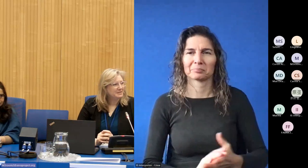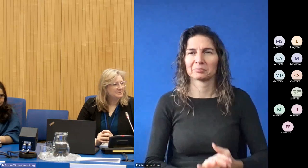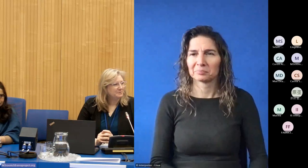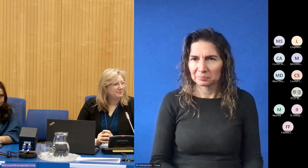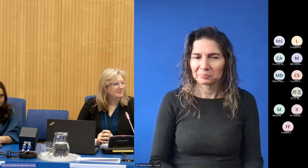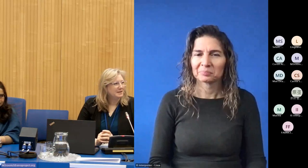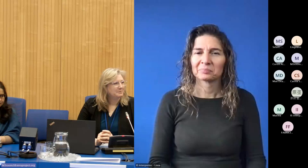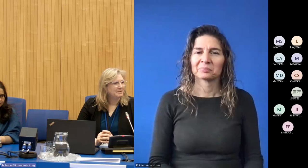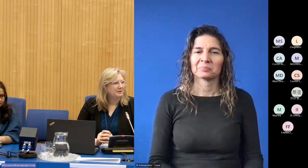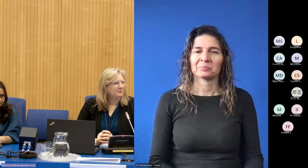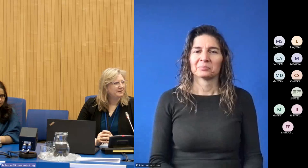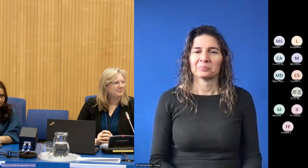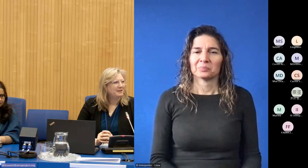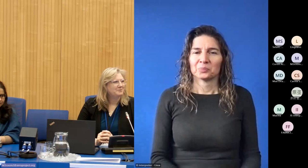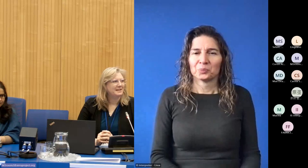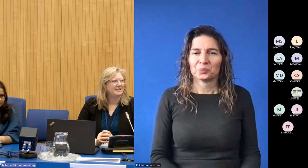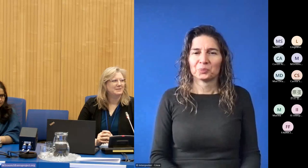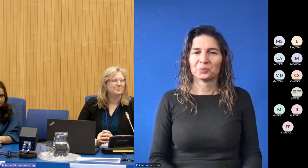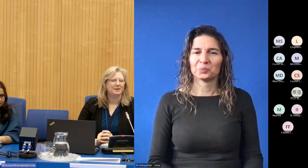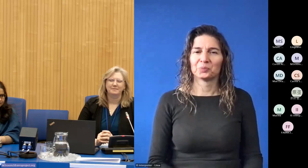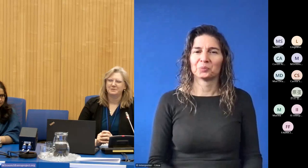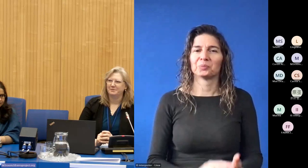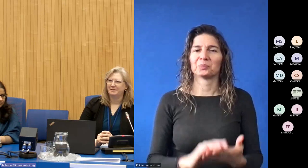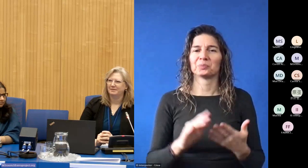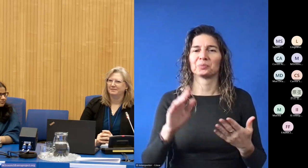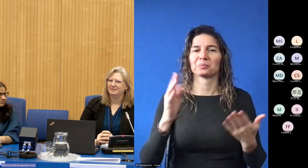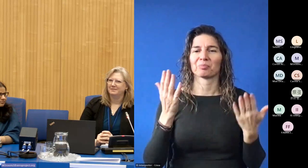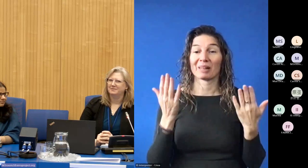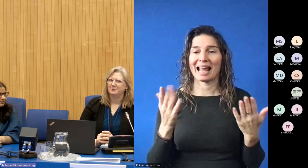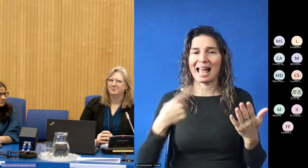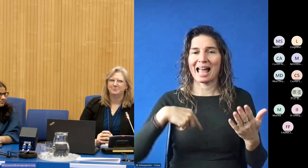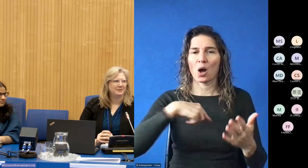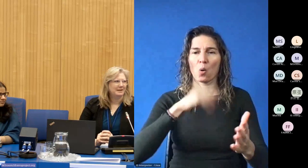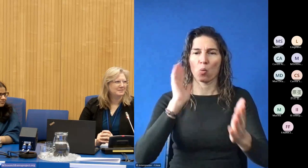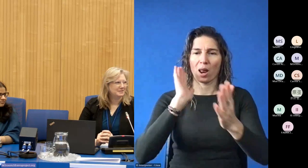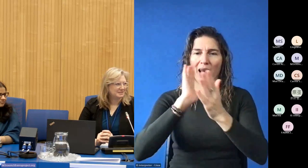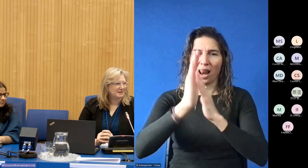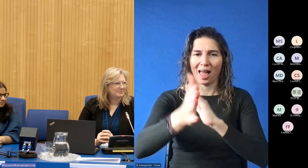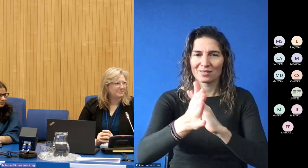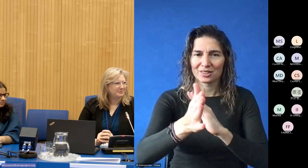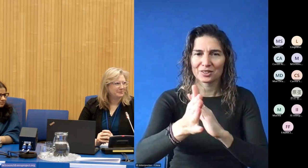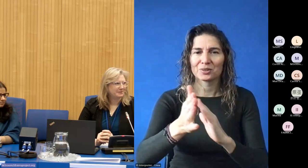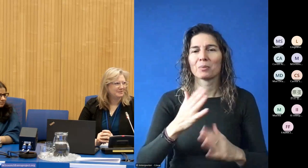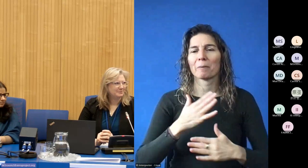minutes before the top of the hour and we are live streaming, so we have been asked to stop early to